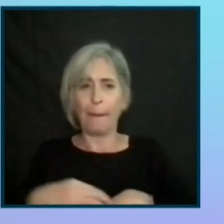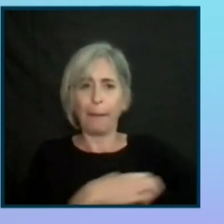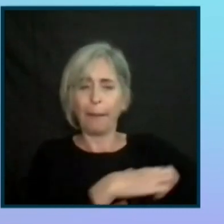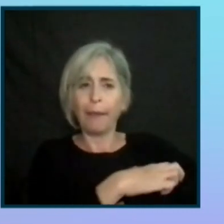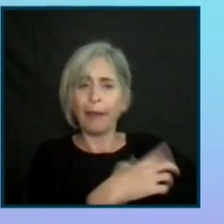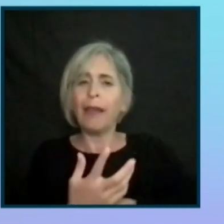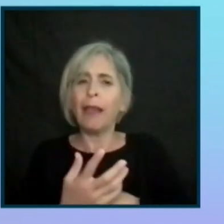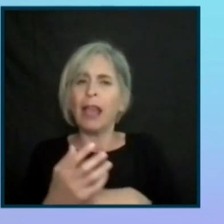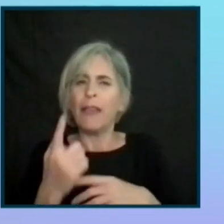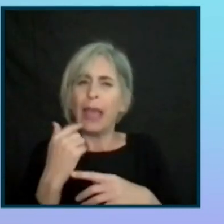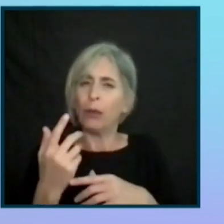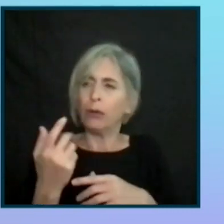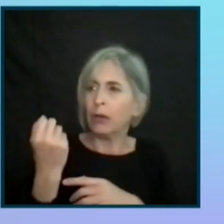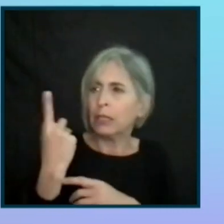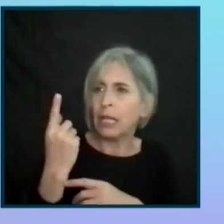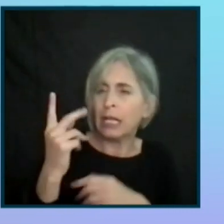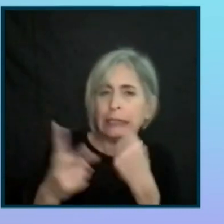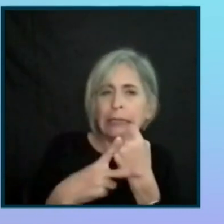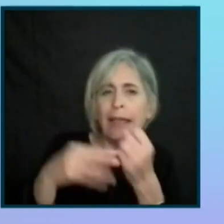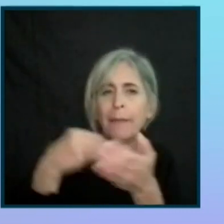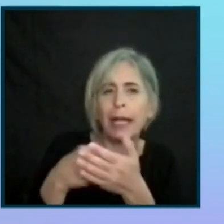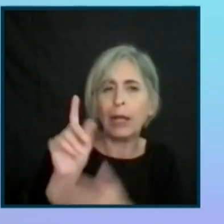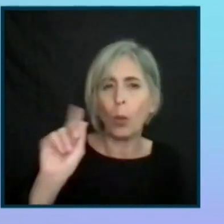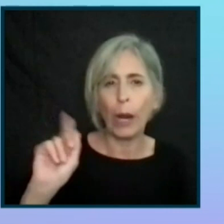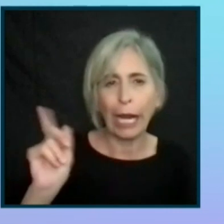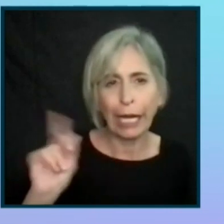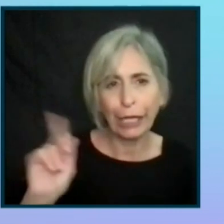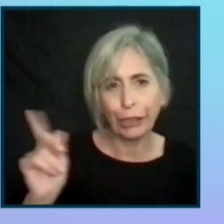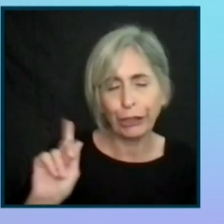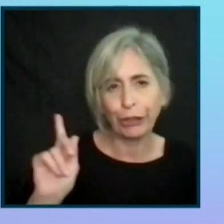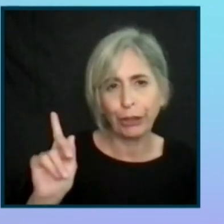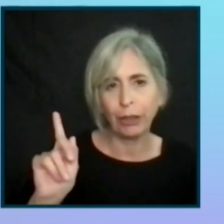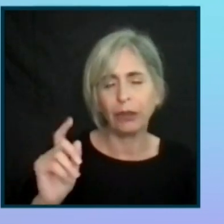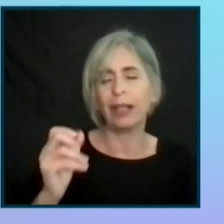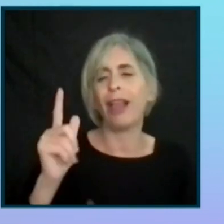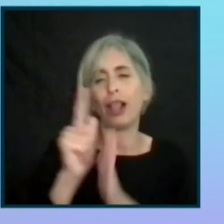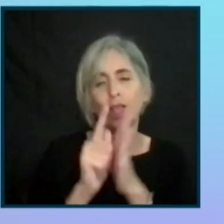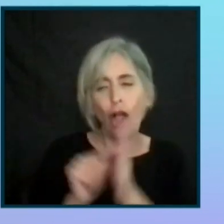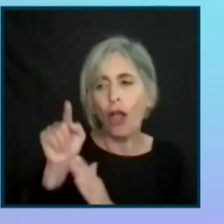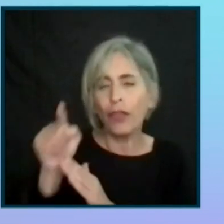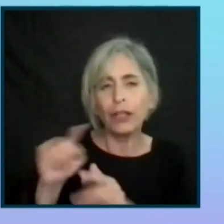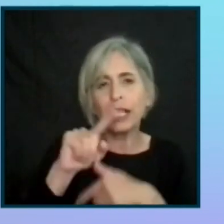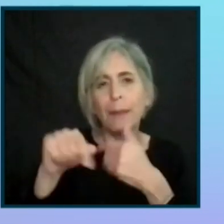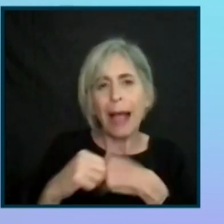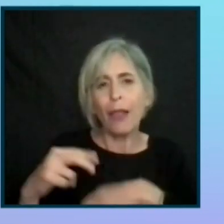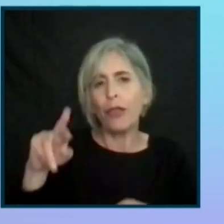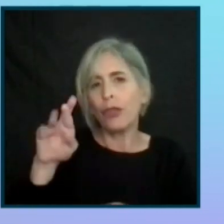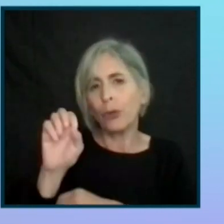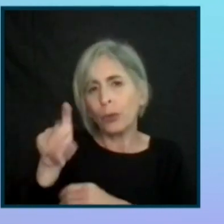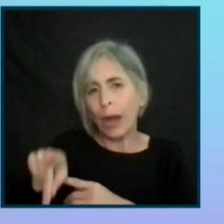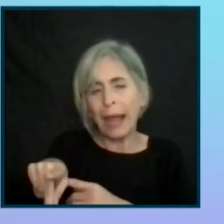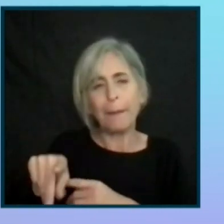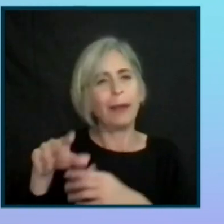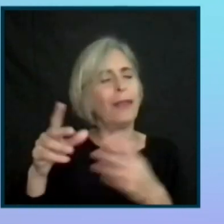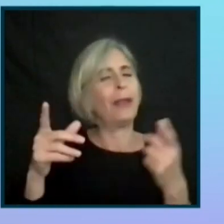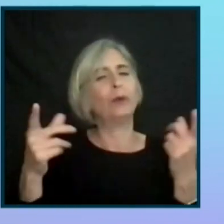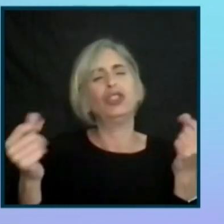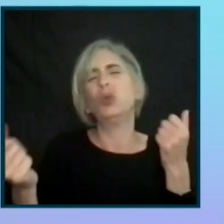and they're gonna say, where can I save money? And even though there's a law there about the ramps, they will do anything they can to not build that ramp,